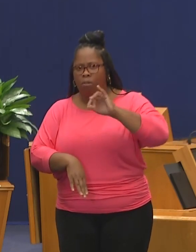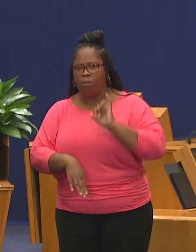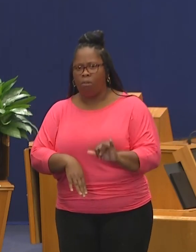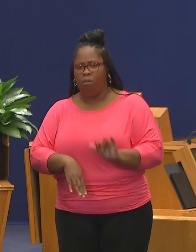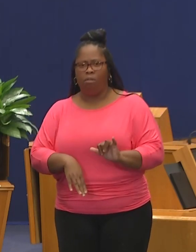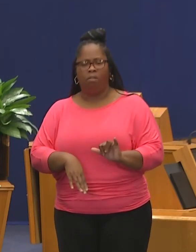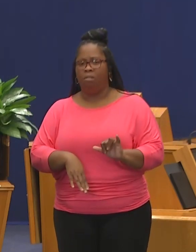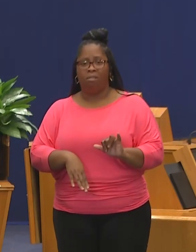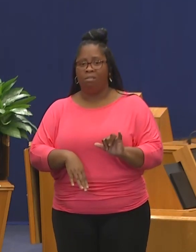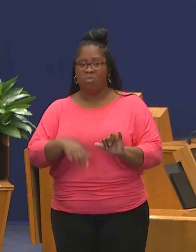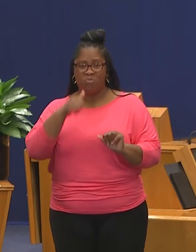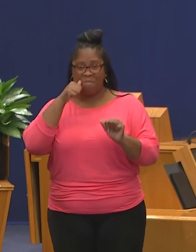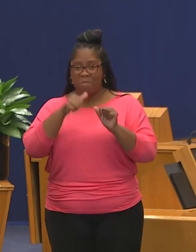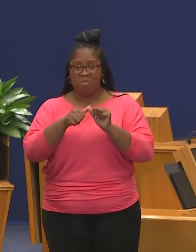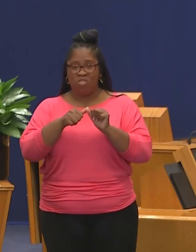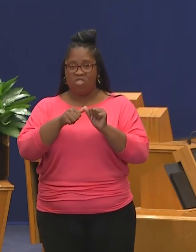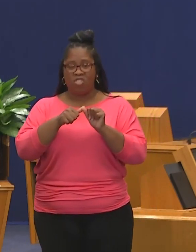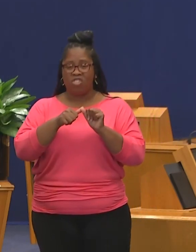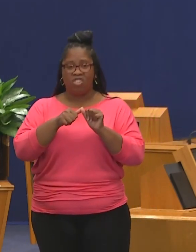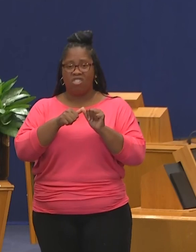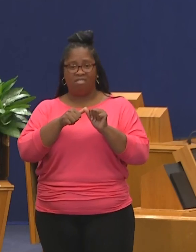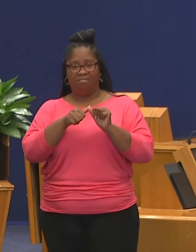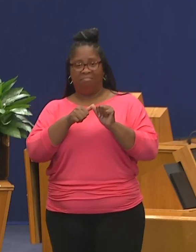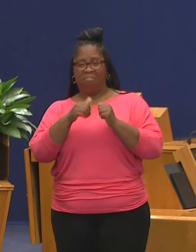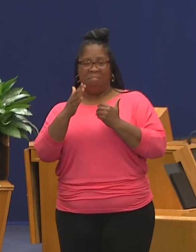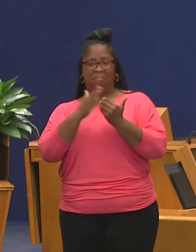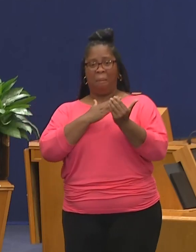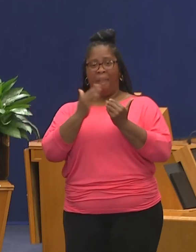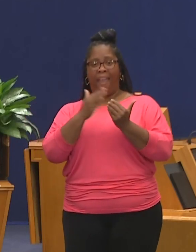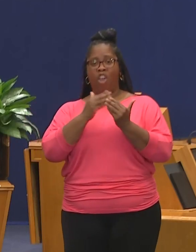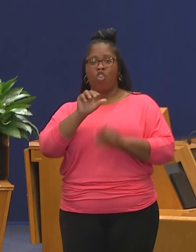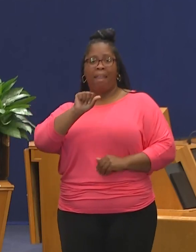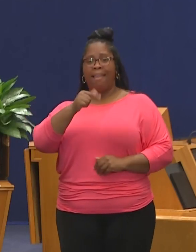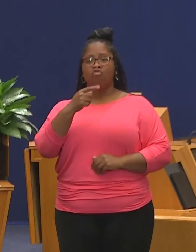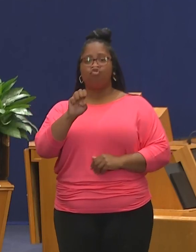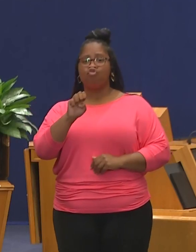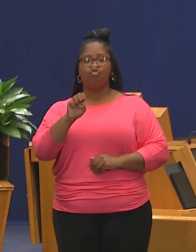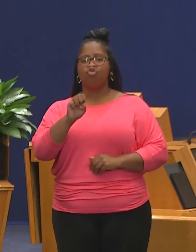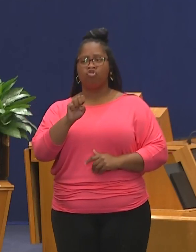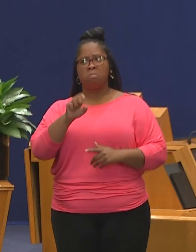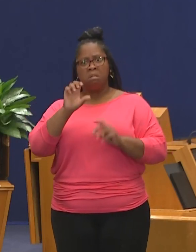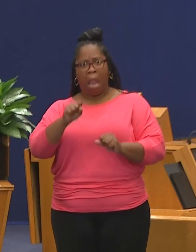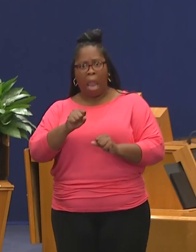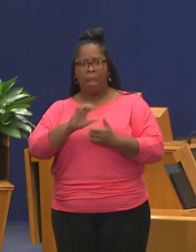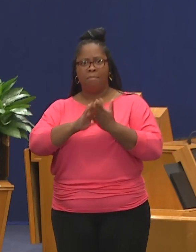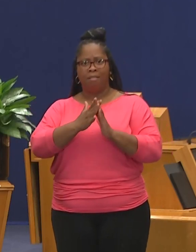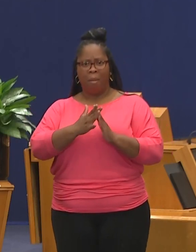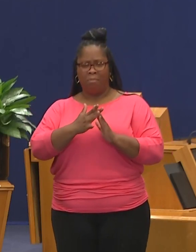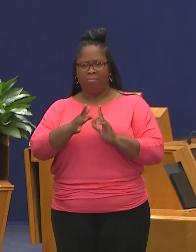THE AGE OF 45, A STARK REMINDER THAT EVERYONE CANNOT ONLY BECOME